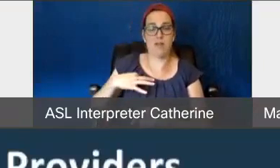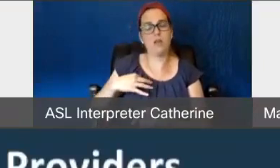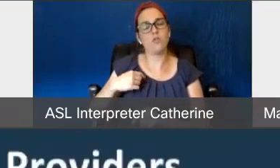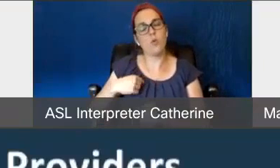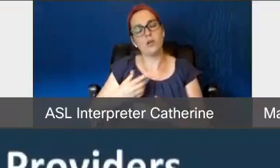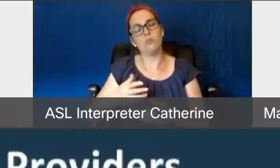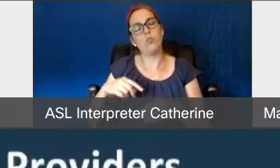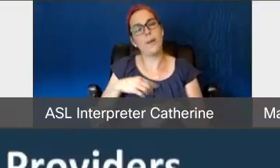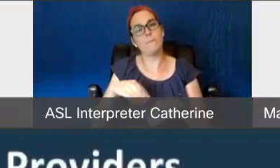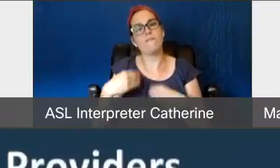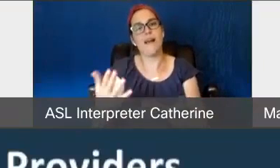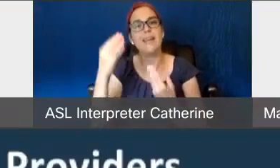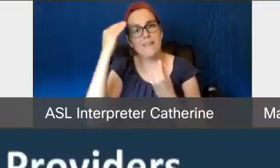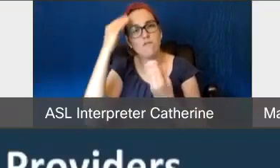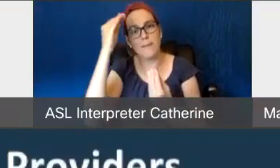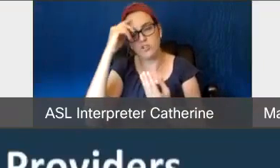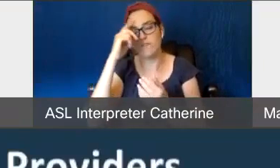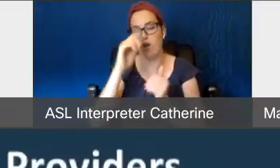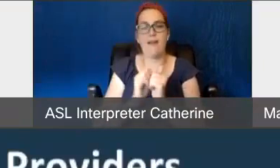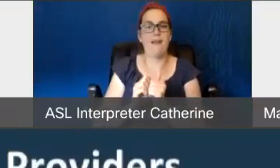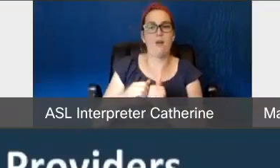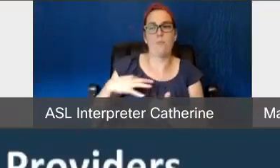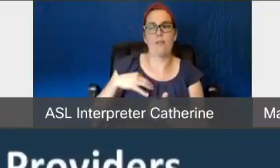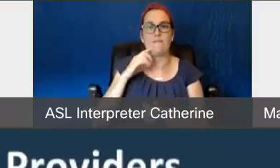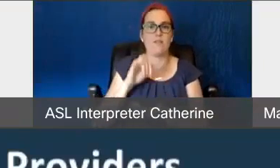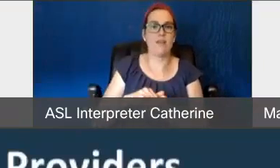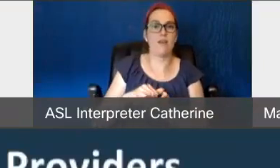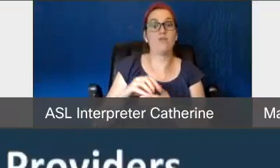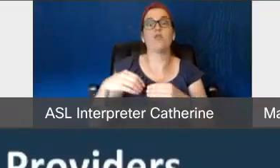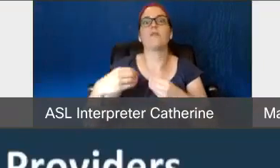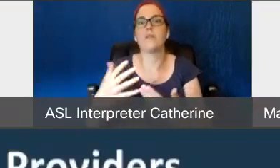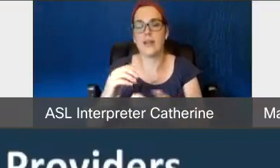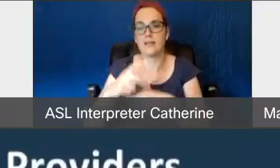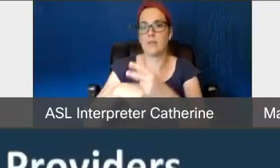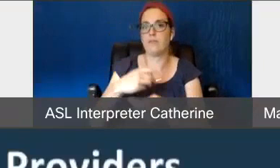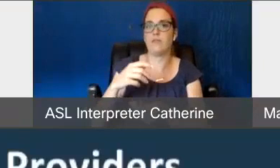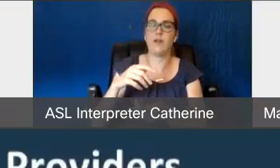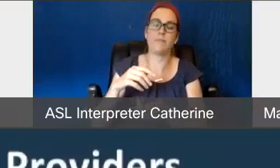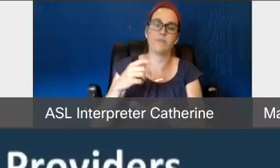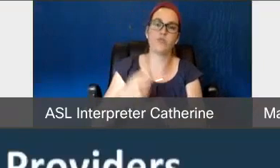in line when people are waiting outside of let's say methadone clinics and they can actually